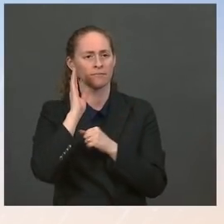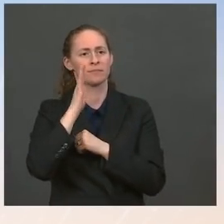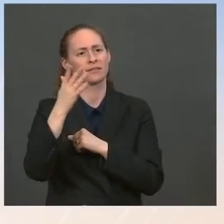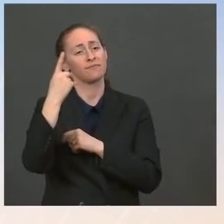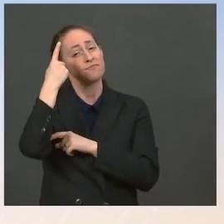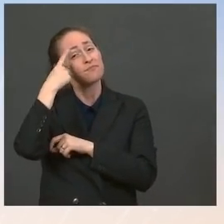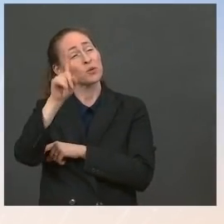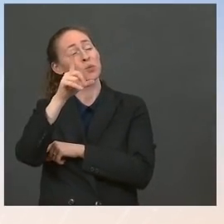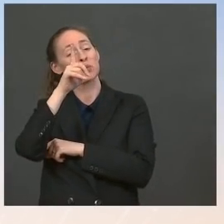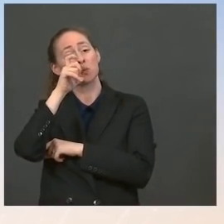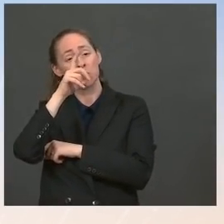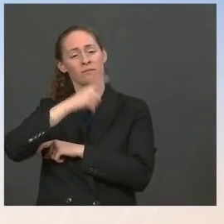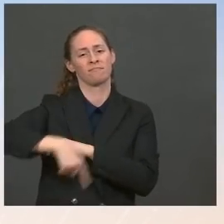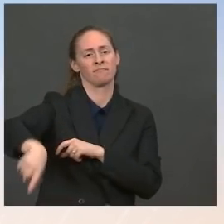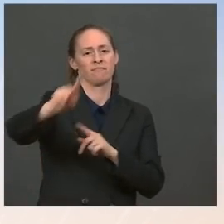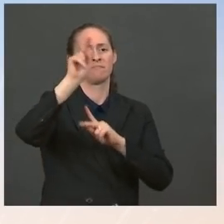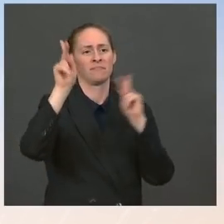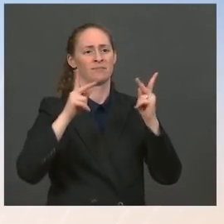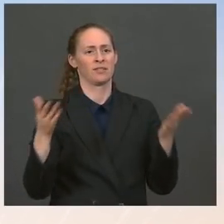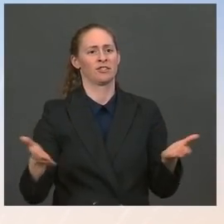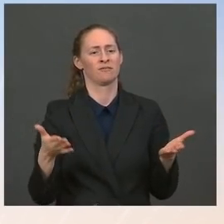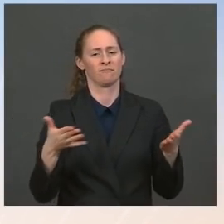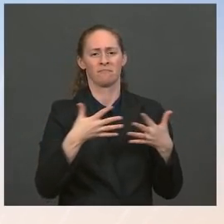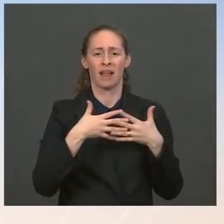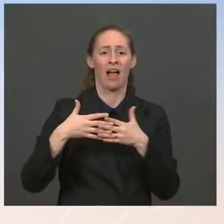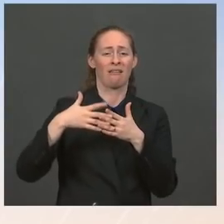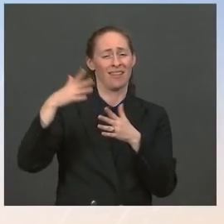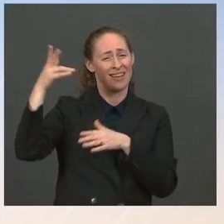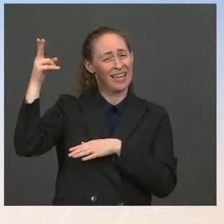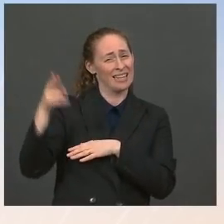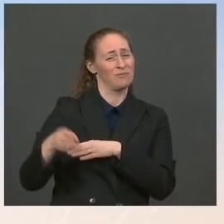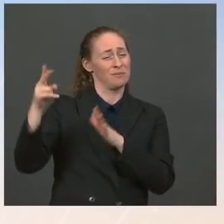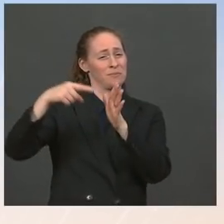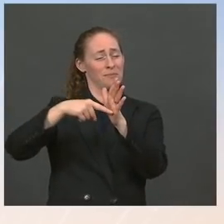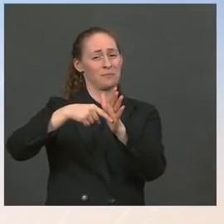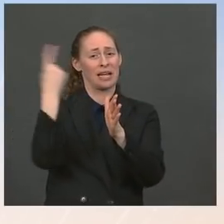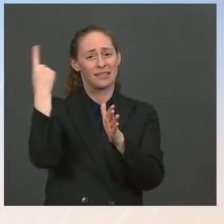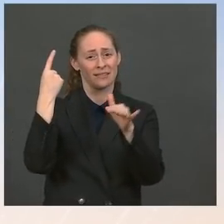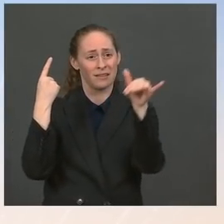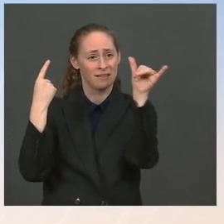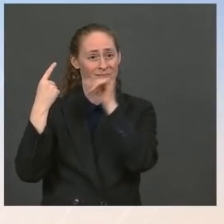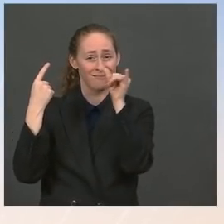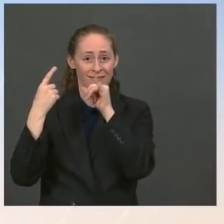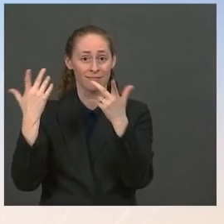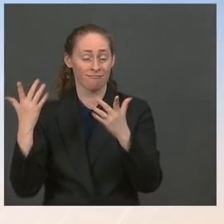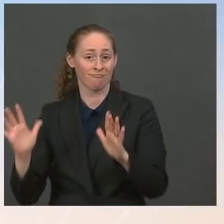This is a once-in-a-generation, you know, investment. We're talking about childcare. We're talking about eldercare.